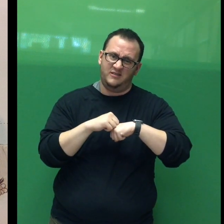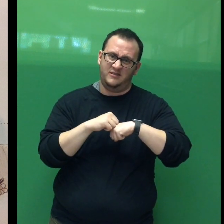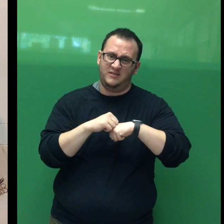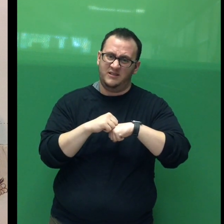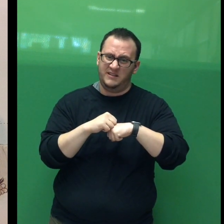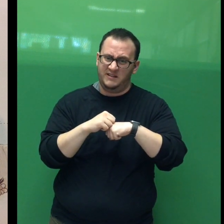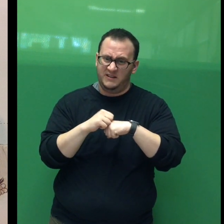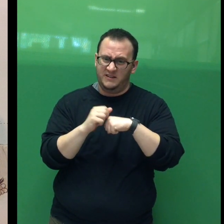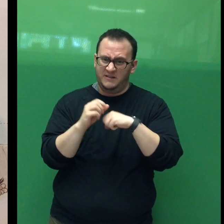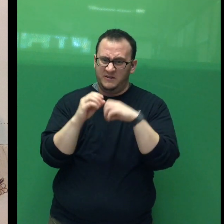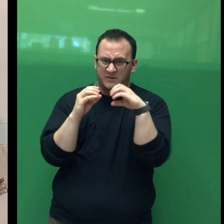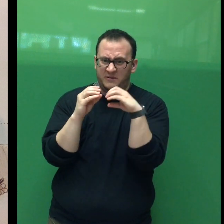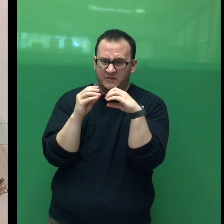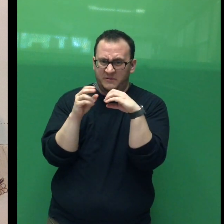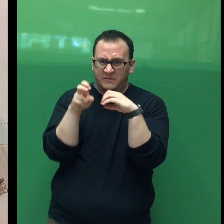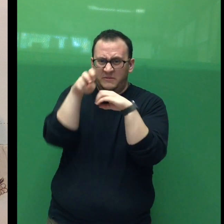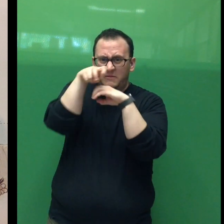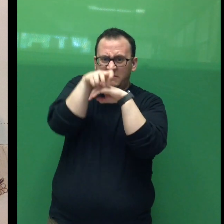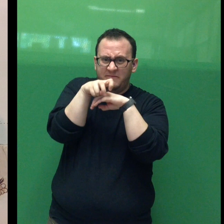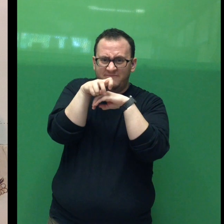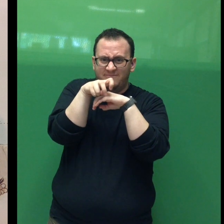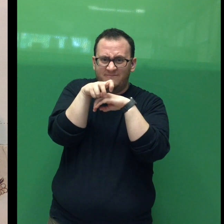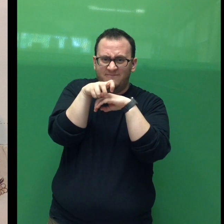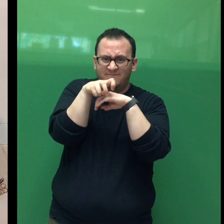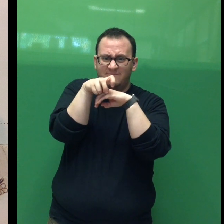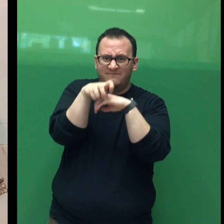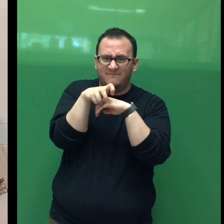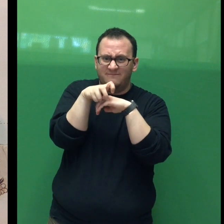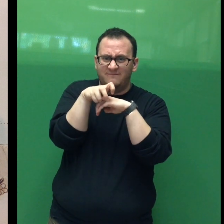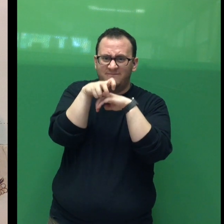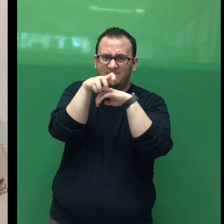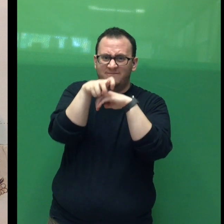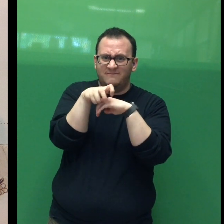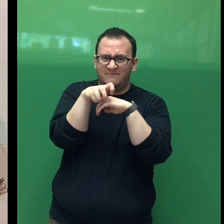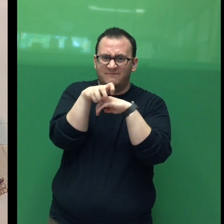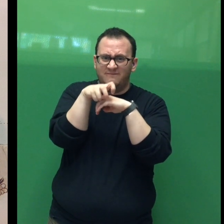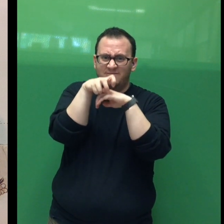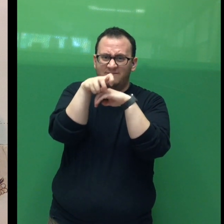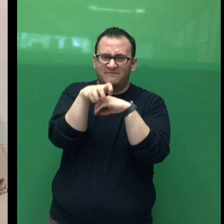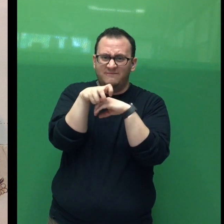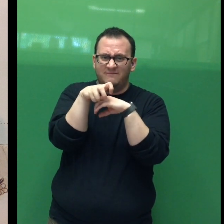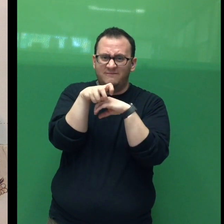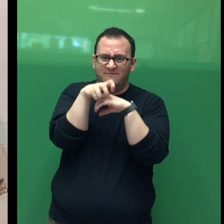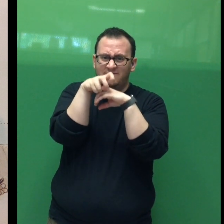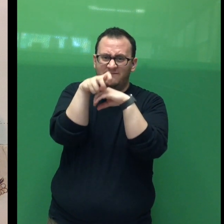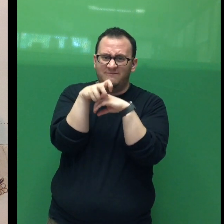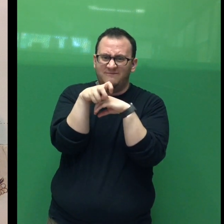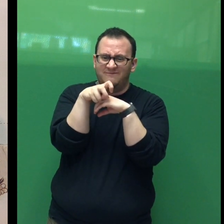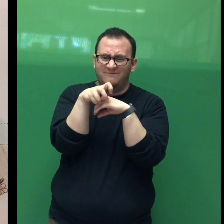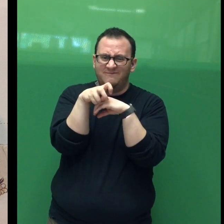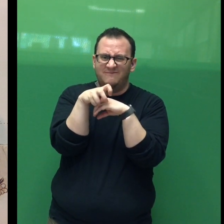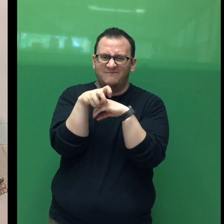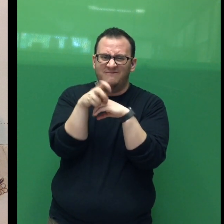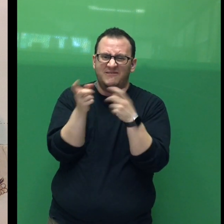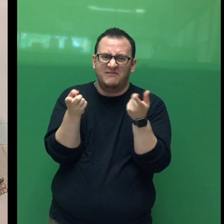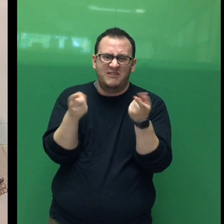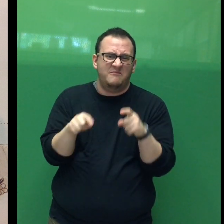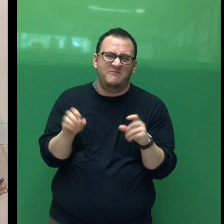It was only a rock but Silo carefully sat on it. And sat...